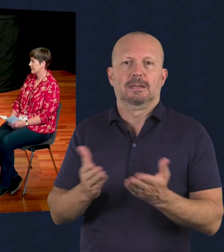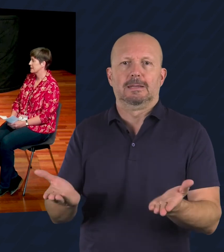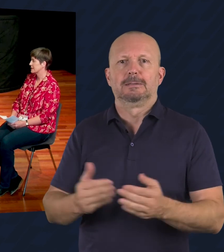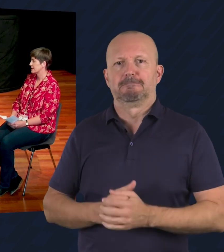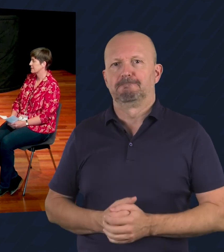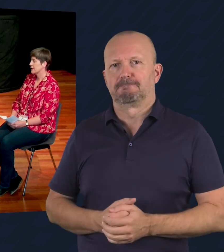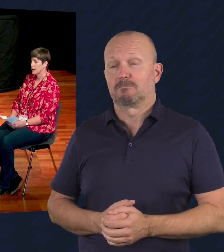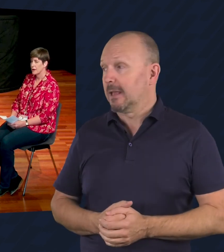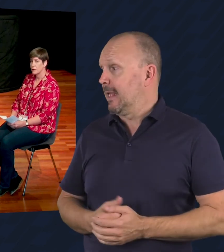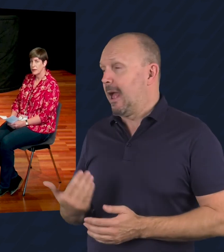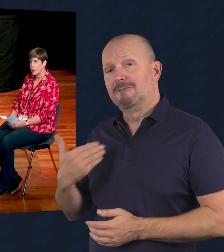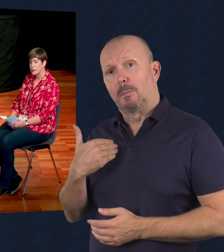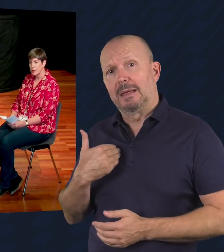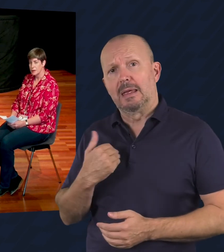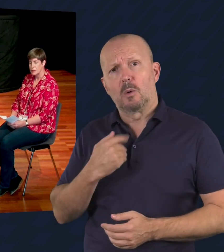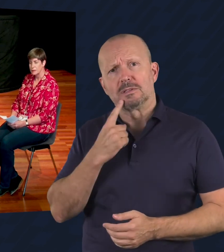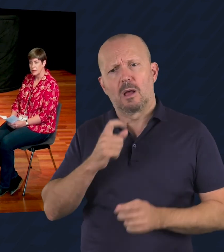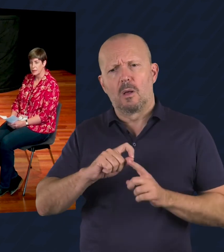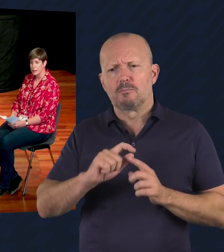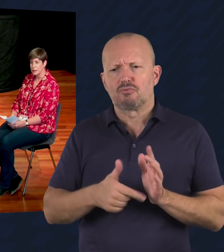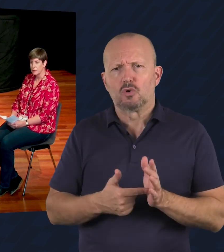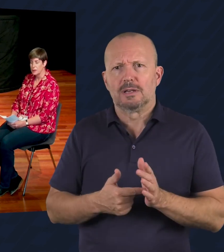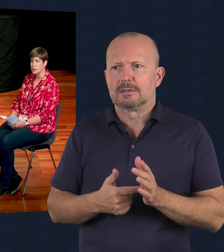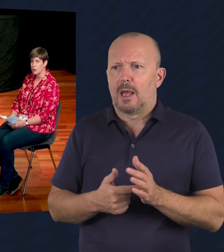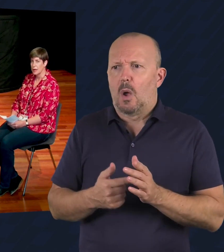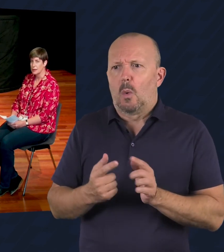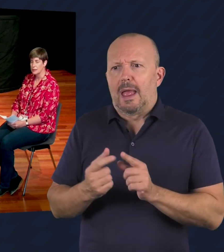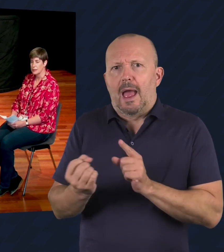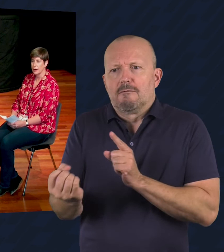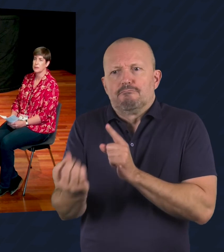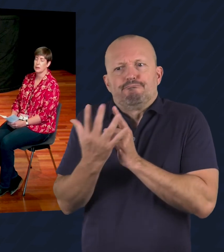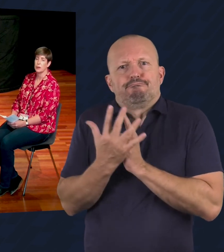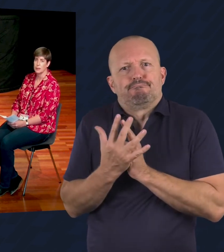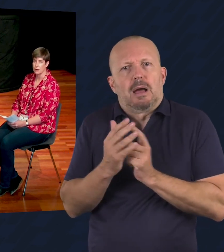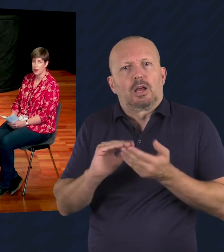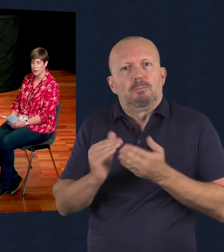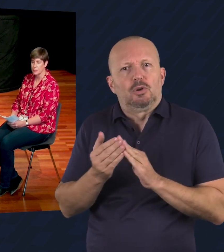Fantastic. And for me, I would say it was the fact that the project really has developed a community around us.